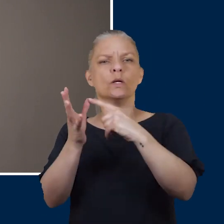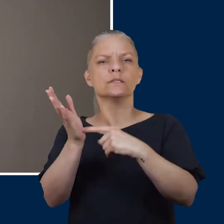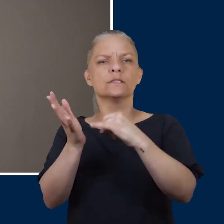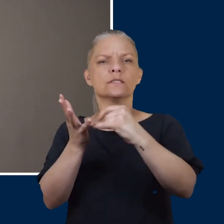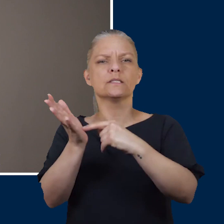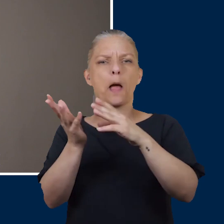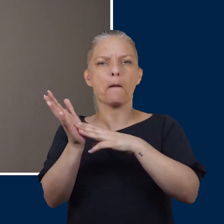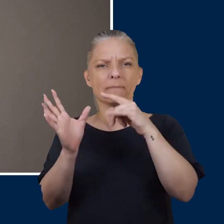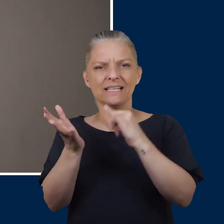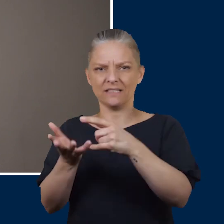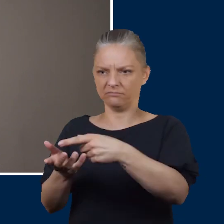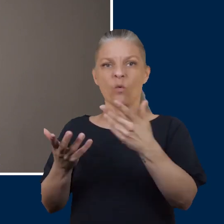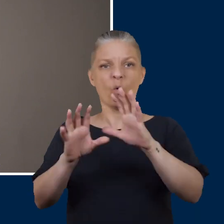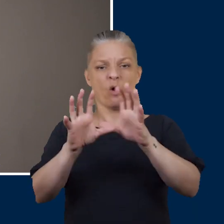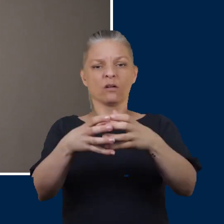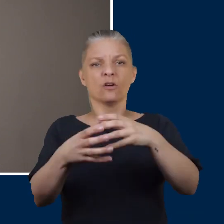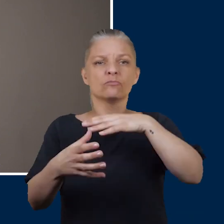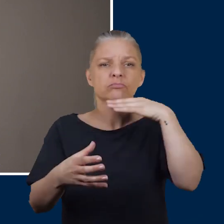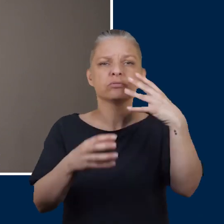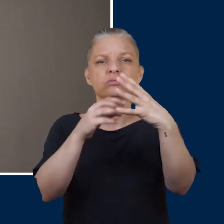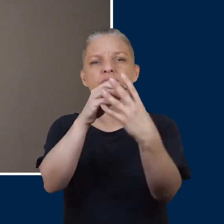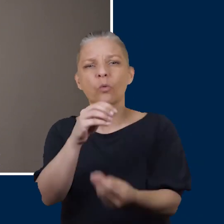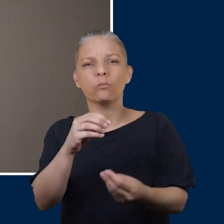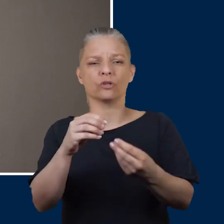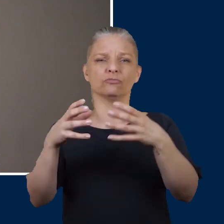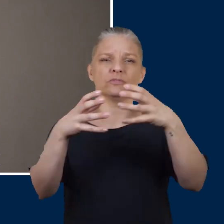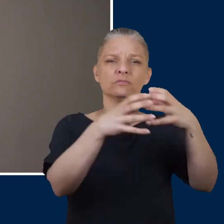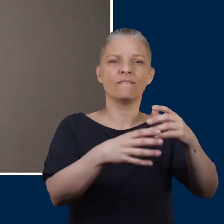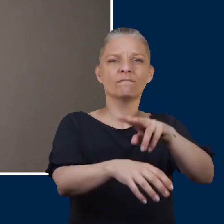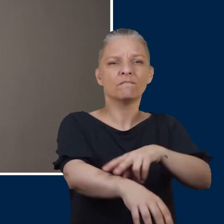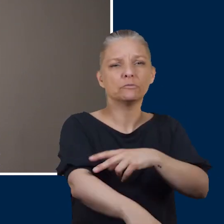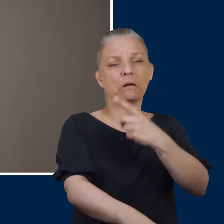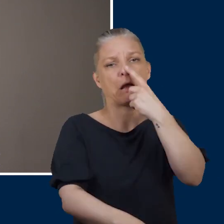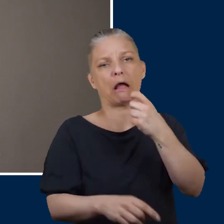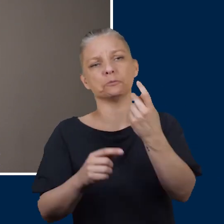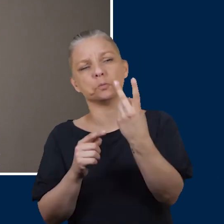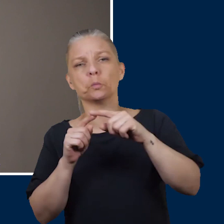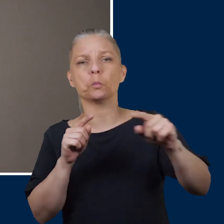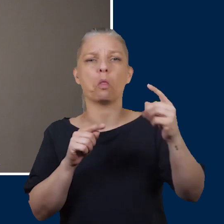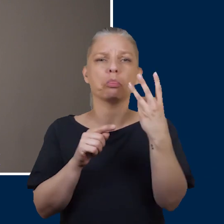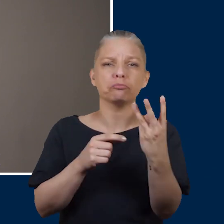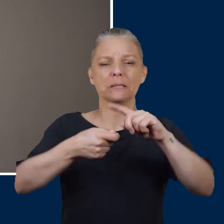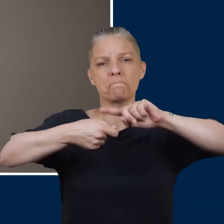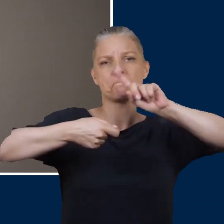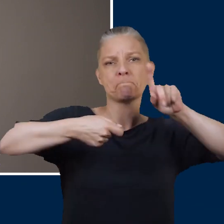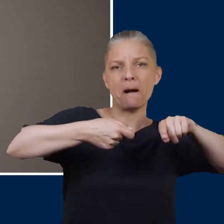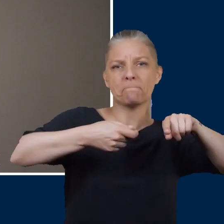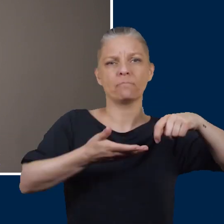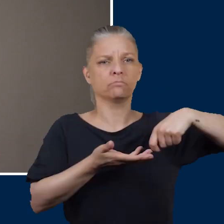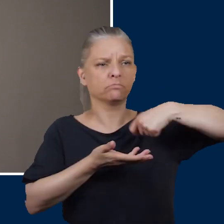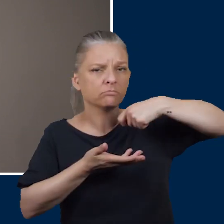two to three heaped tablespoons or a bowl of side salad or vegetable based soup. Fresh, frozen and